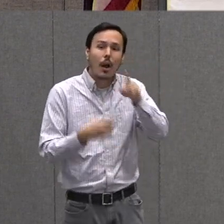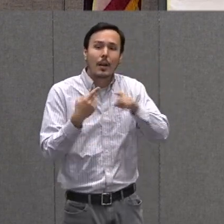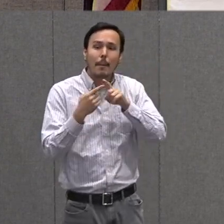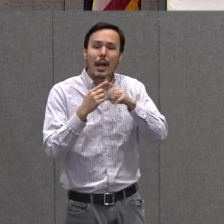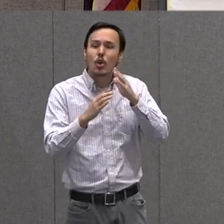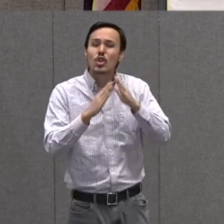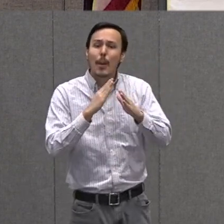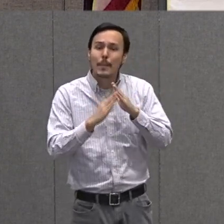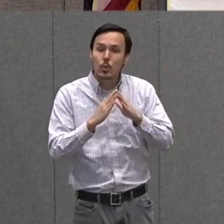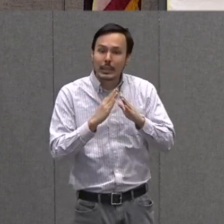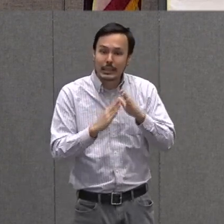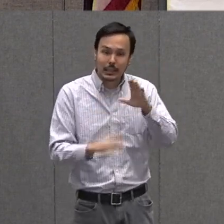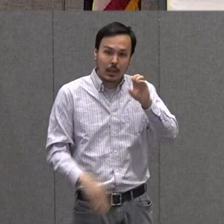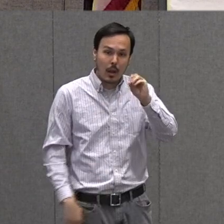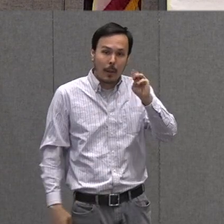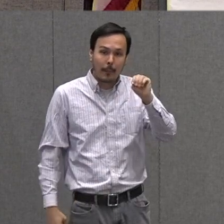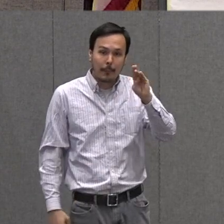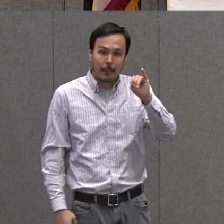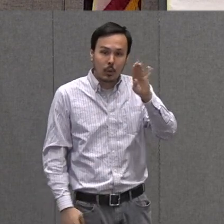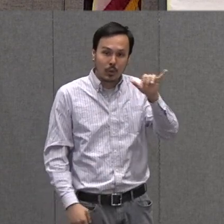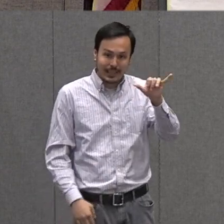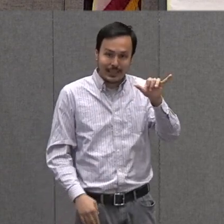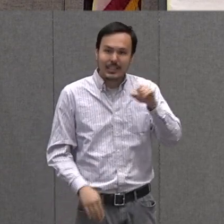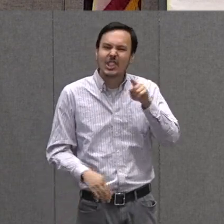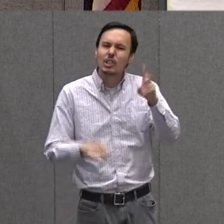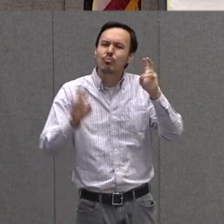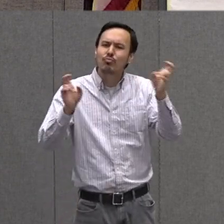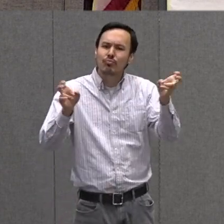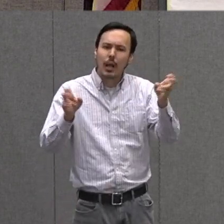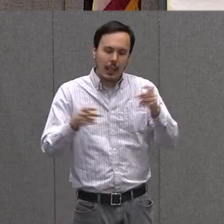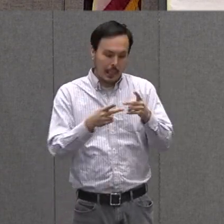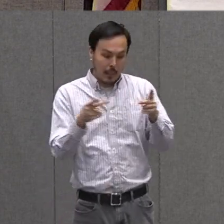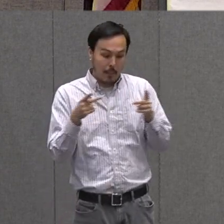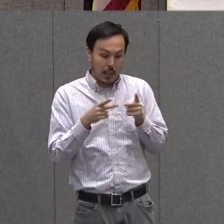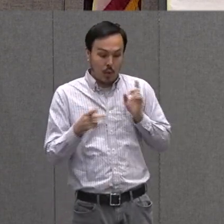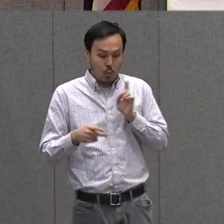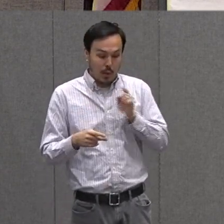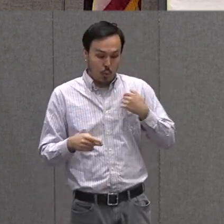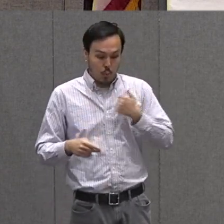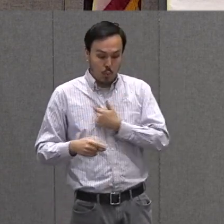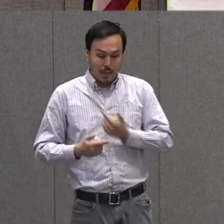she talked about it as the place where we live and the people that we live with.